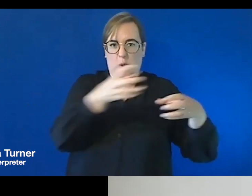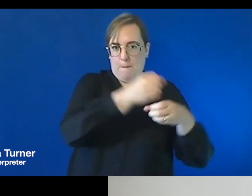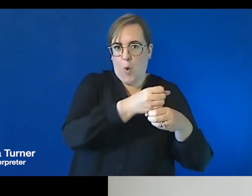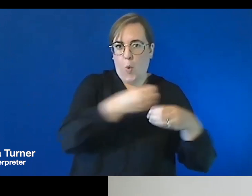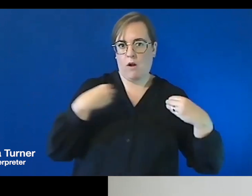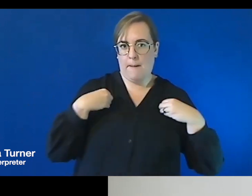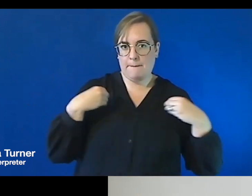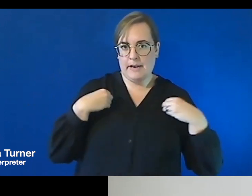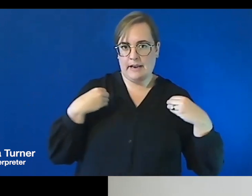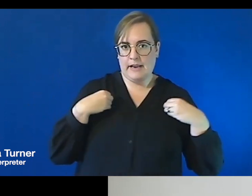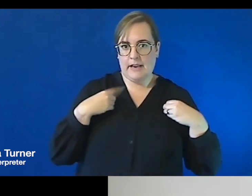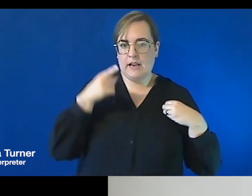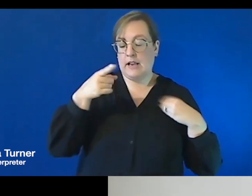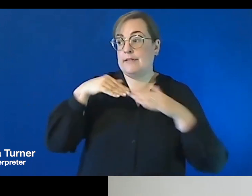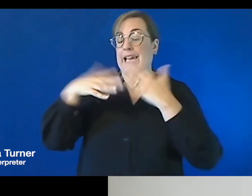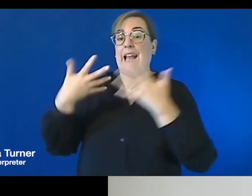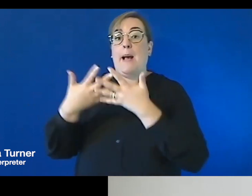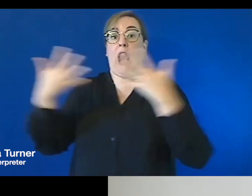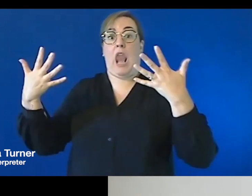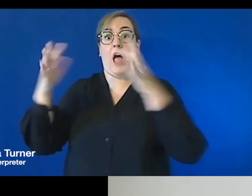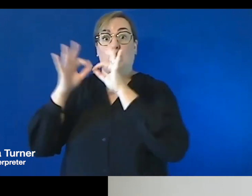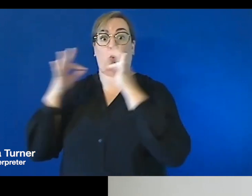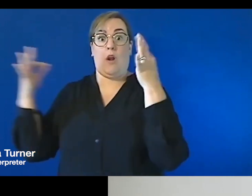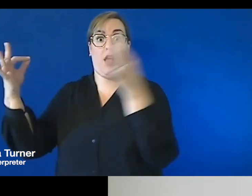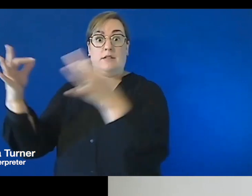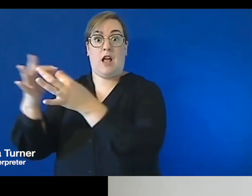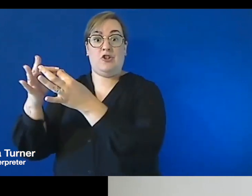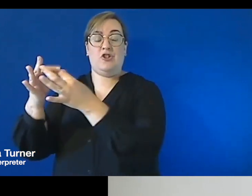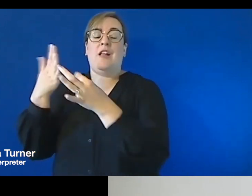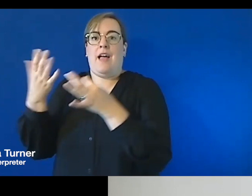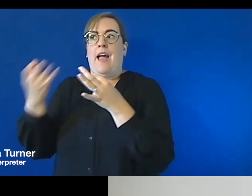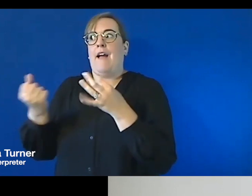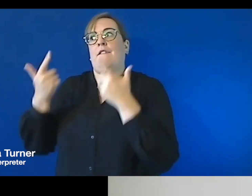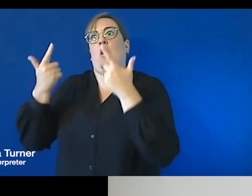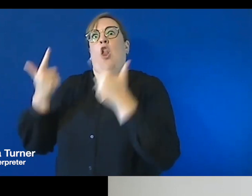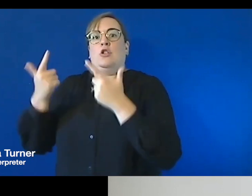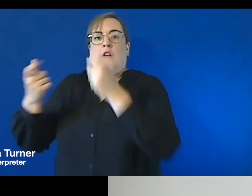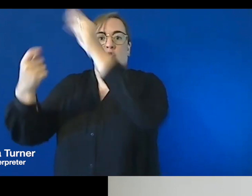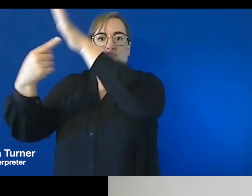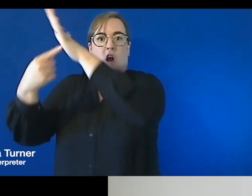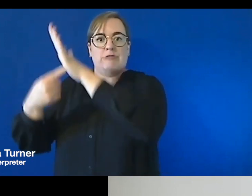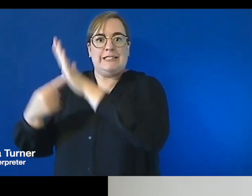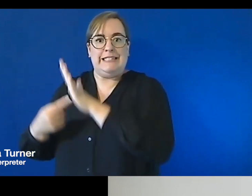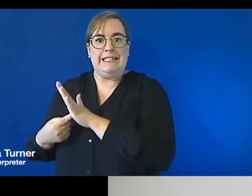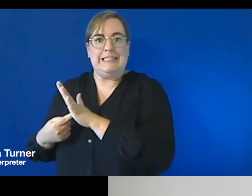you're in larger organisations, they have so much more priority and they're competing for attention,